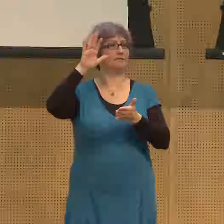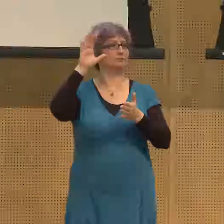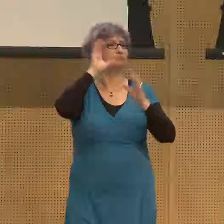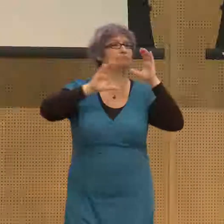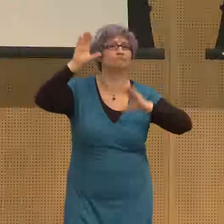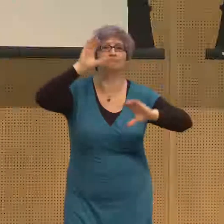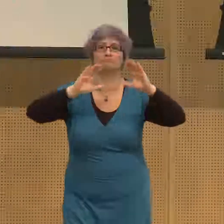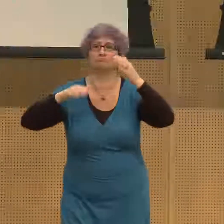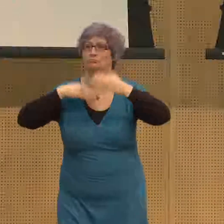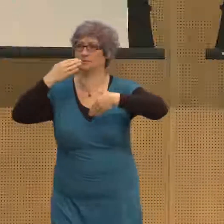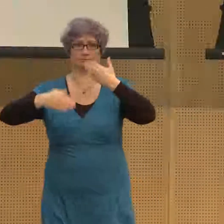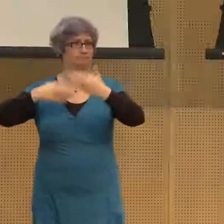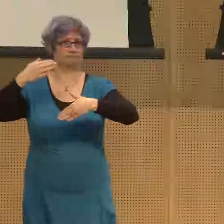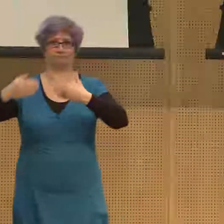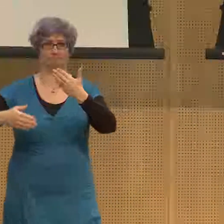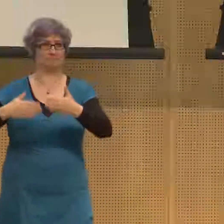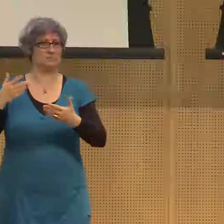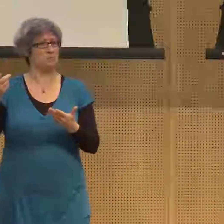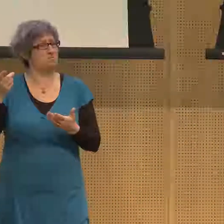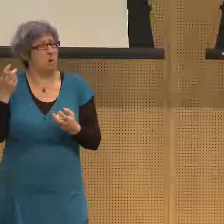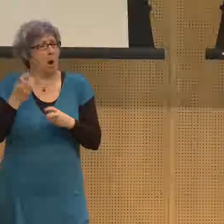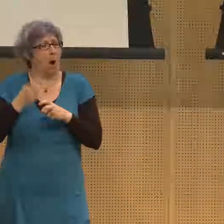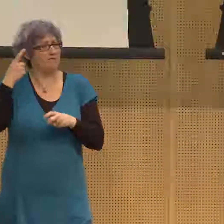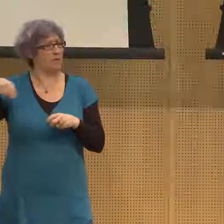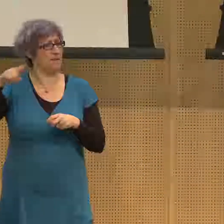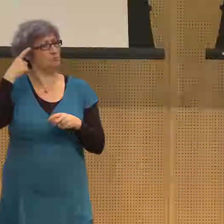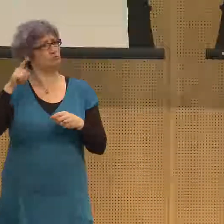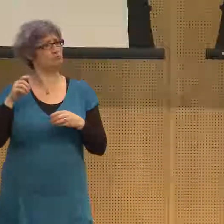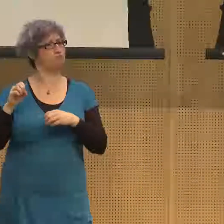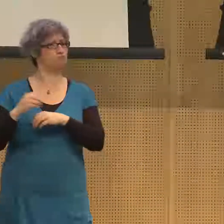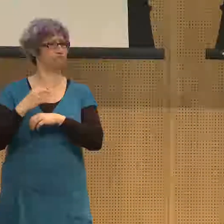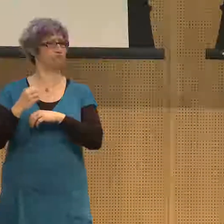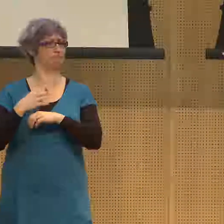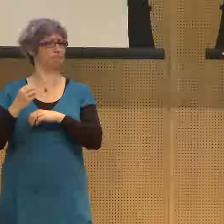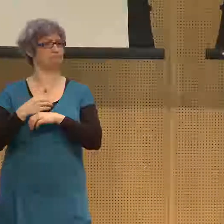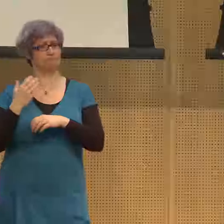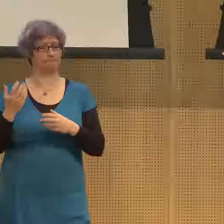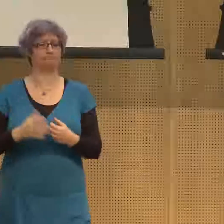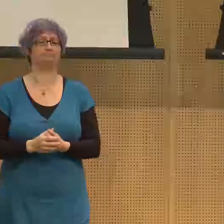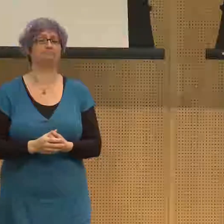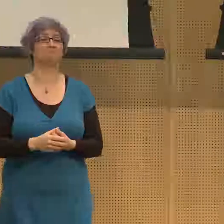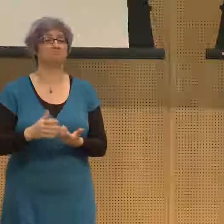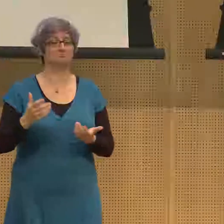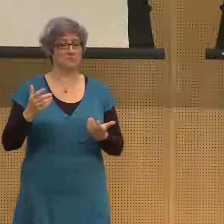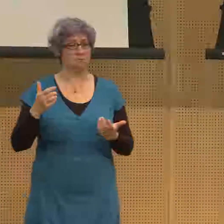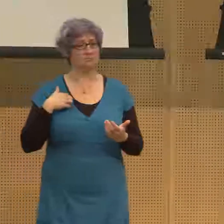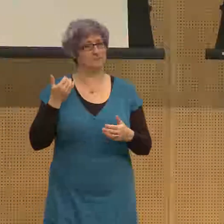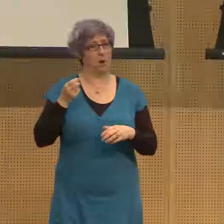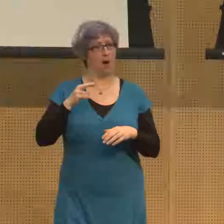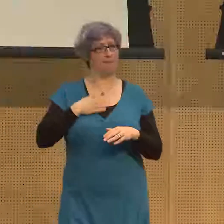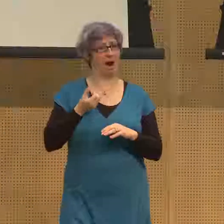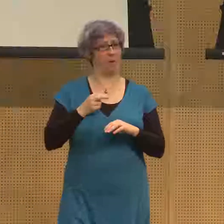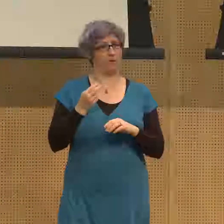My parents hadn't gone through the college search process, so they didn't really have